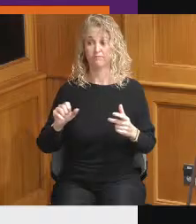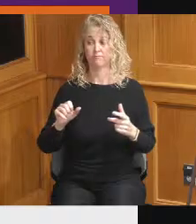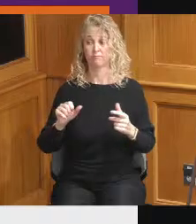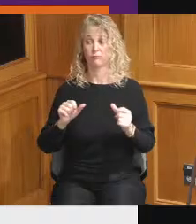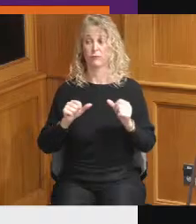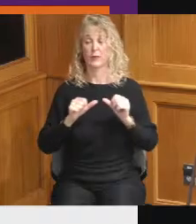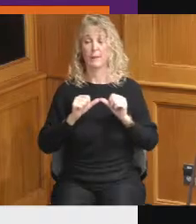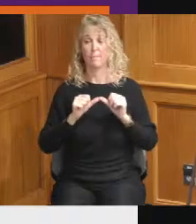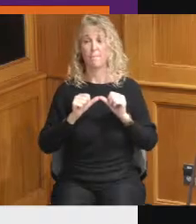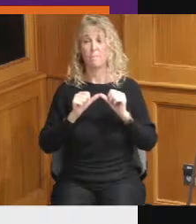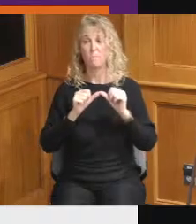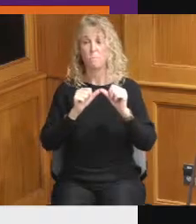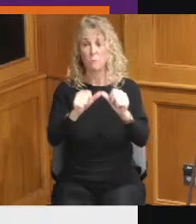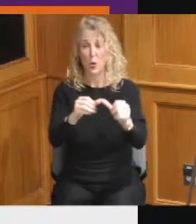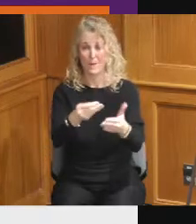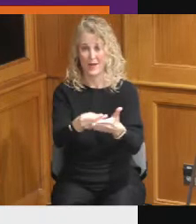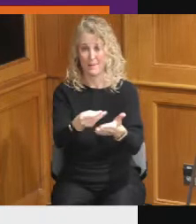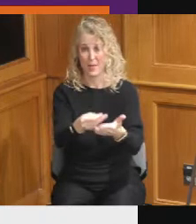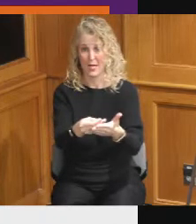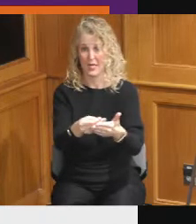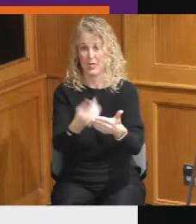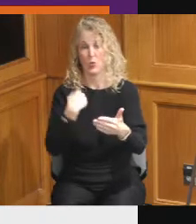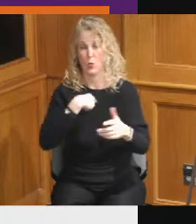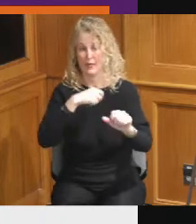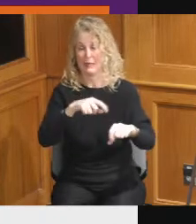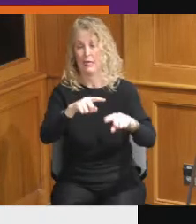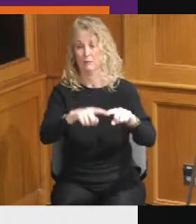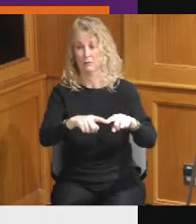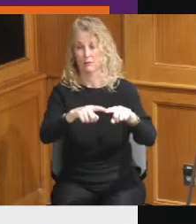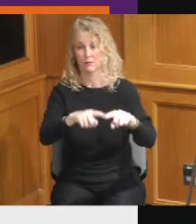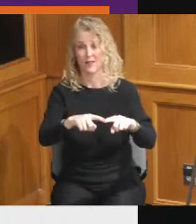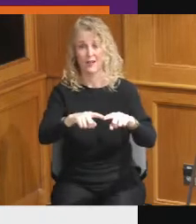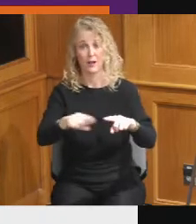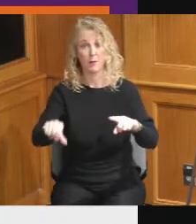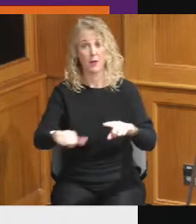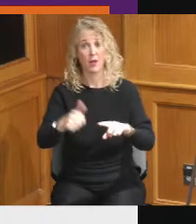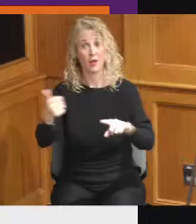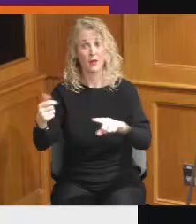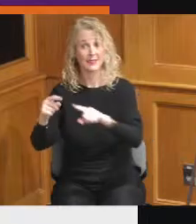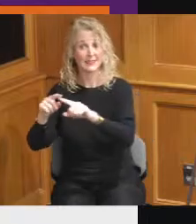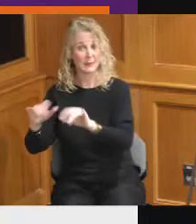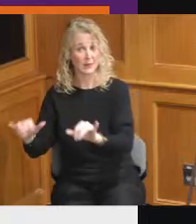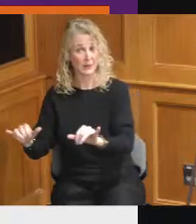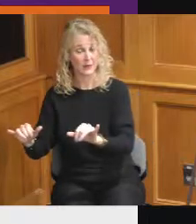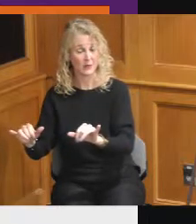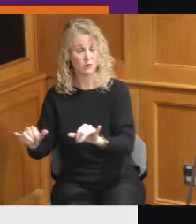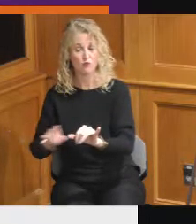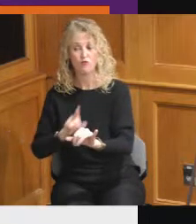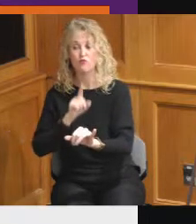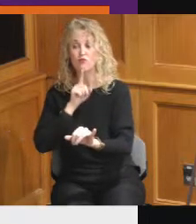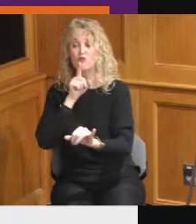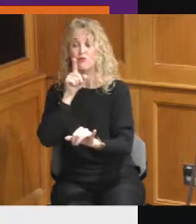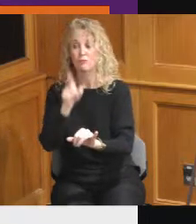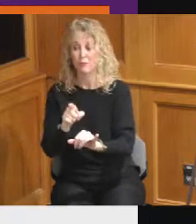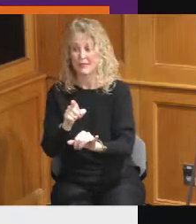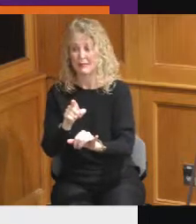revenue streams to keep this model going but also really pushing harder we we we did we did a lot in